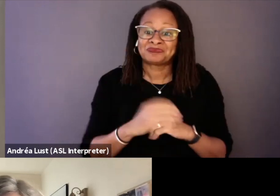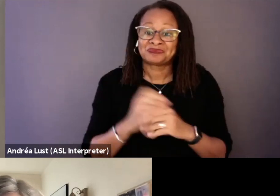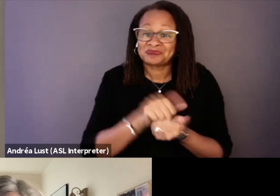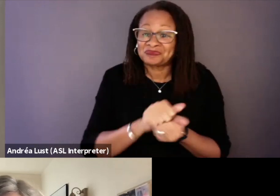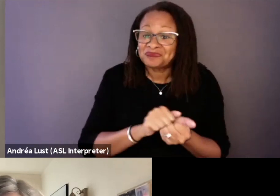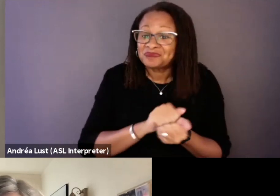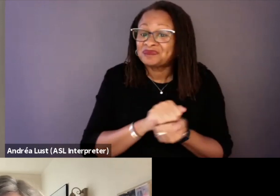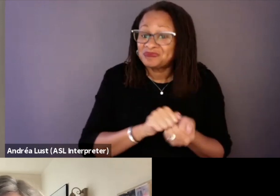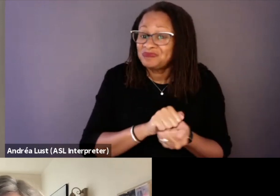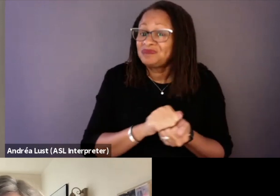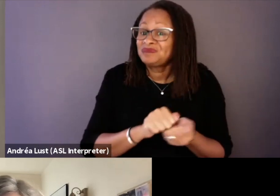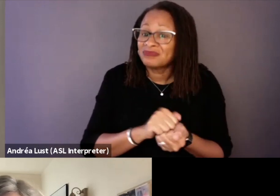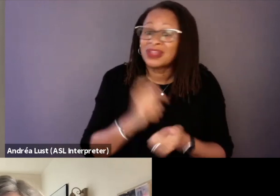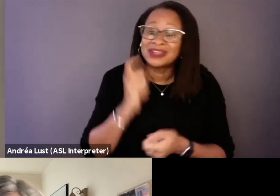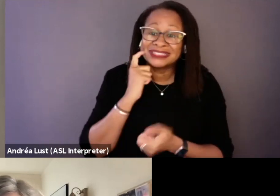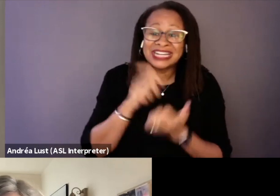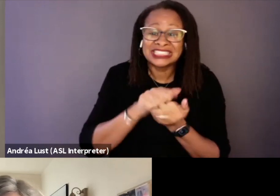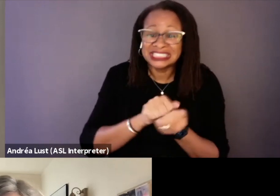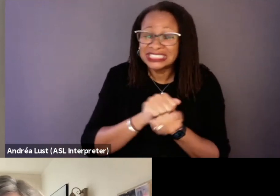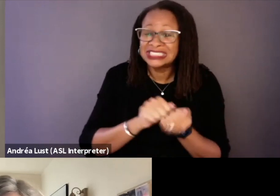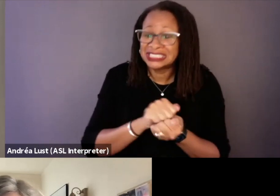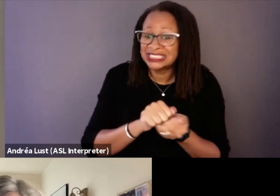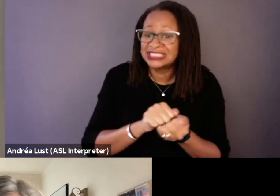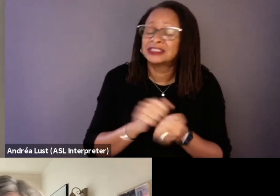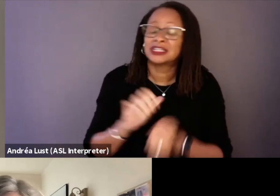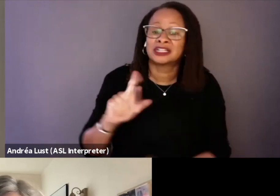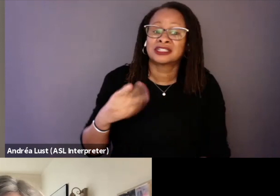how it was also tugging at the social life,